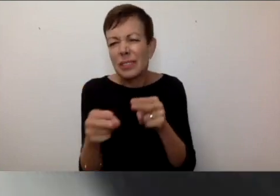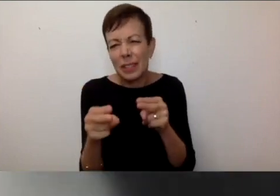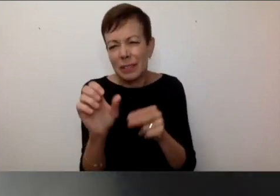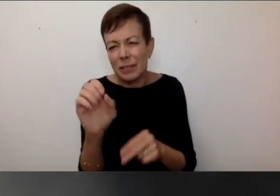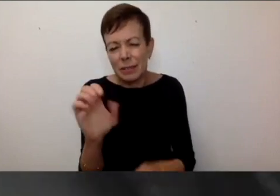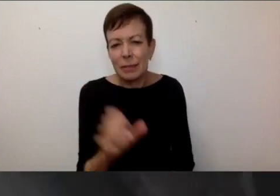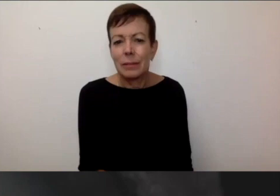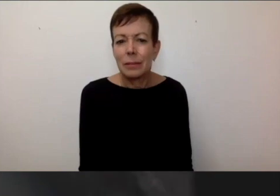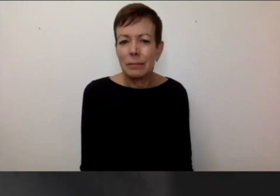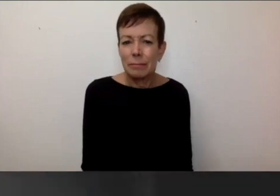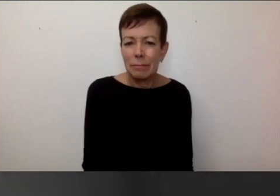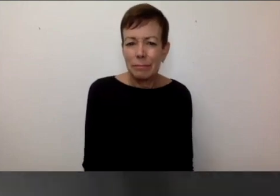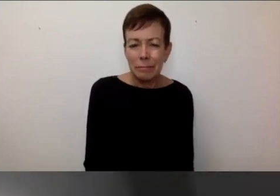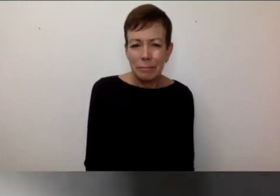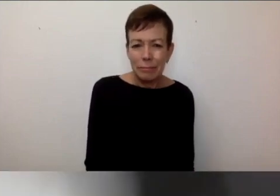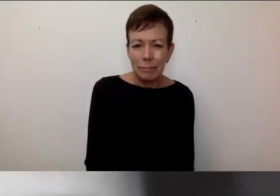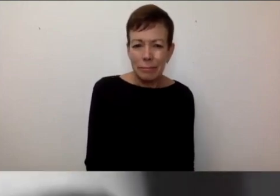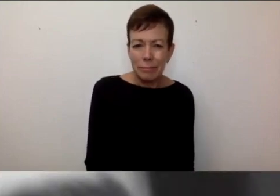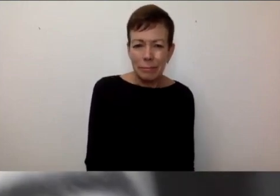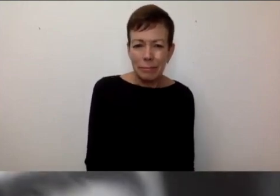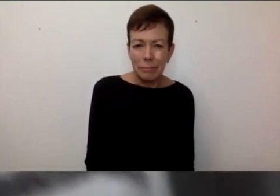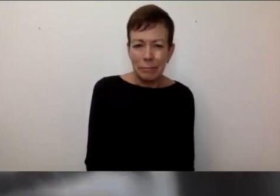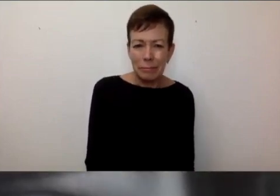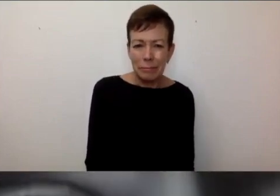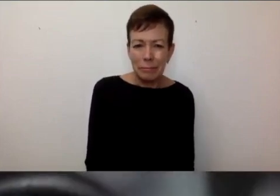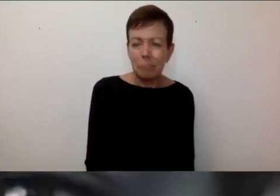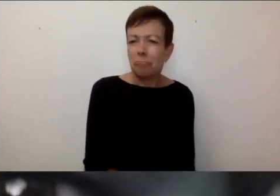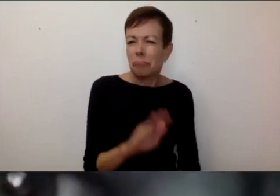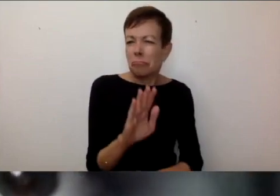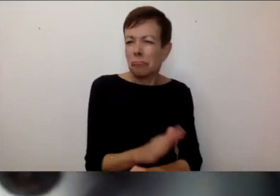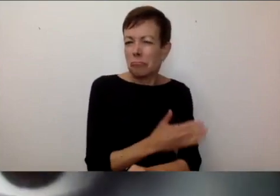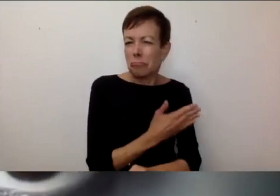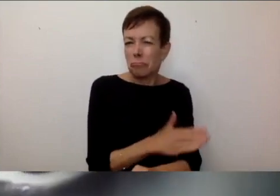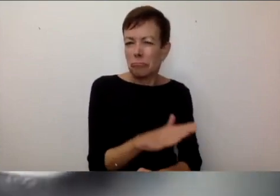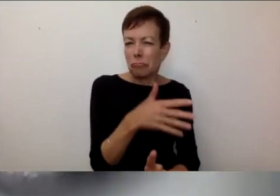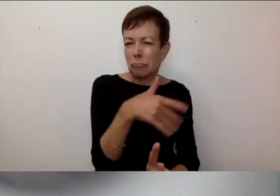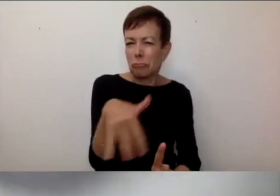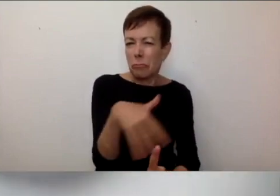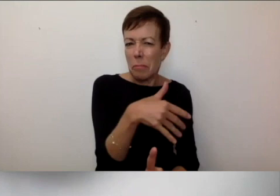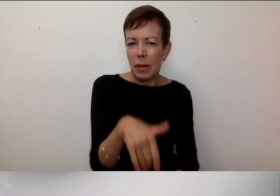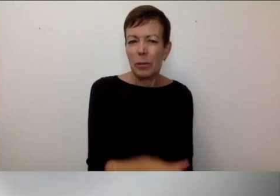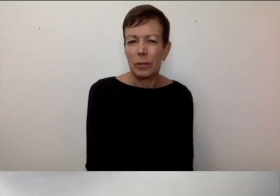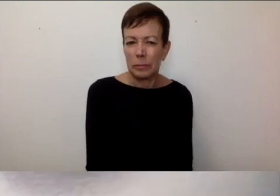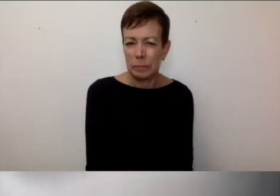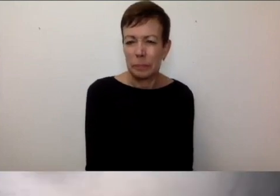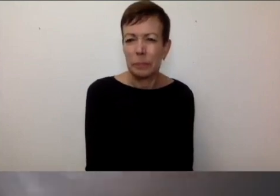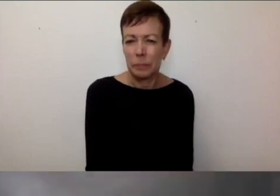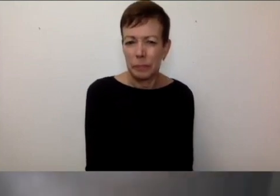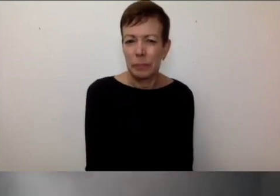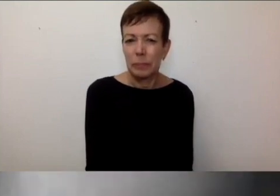today a tiny obscenely wealthy plutocracy and a well-padded celeriac